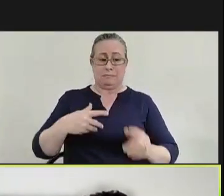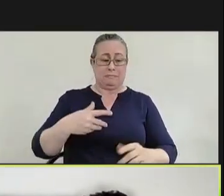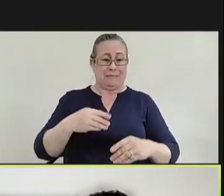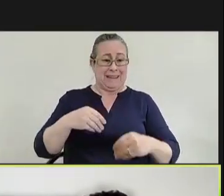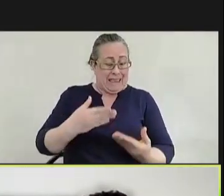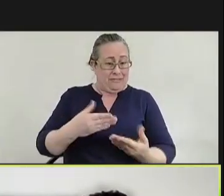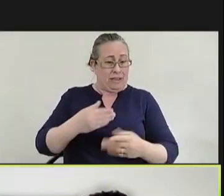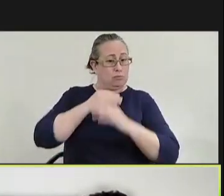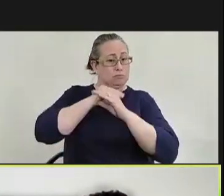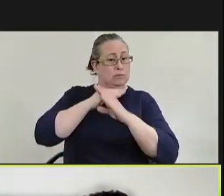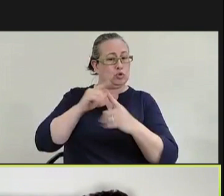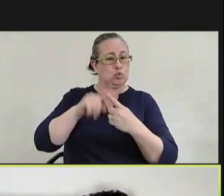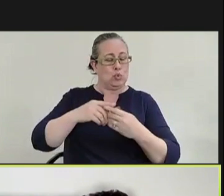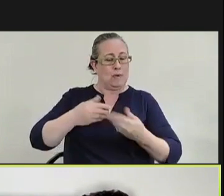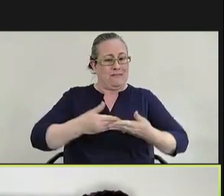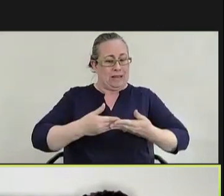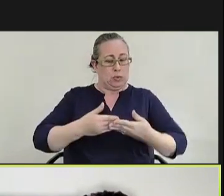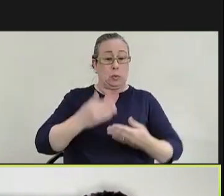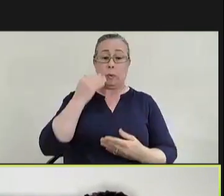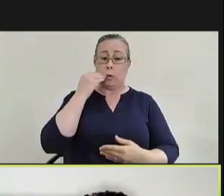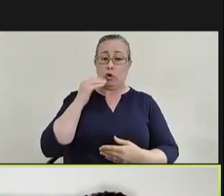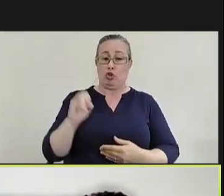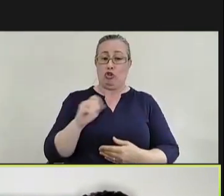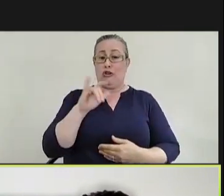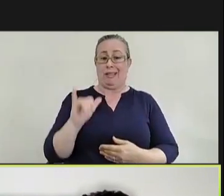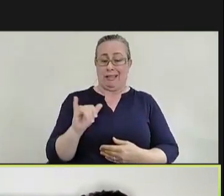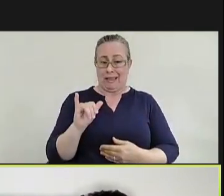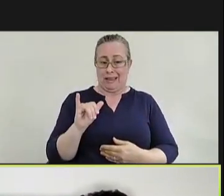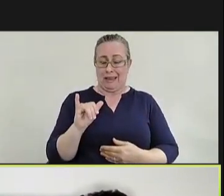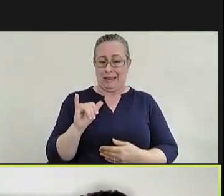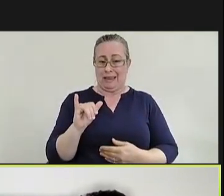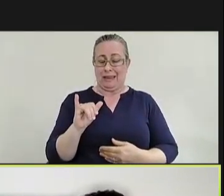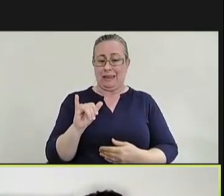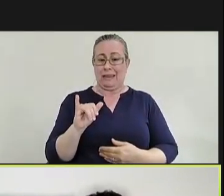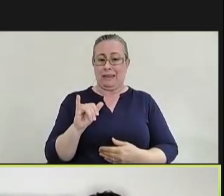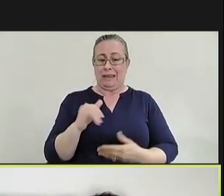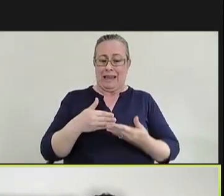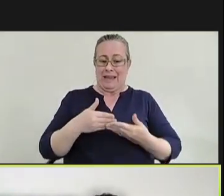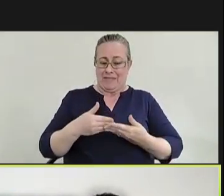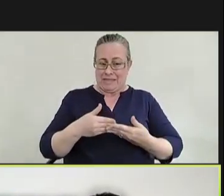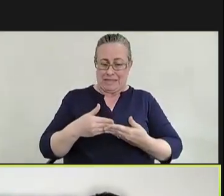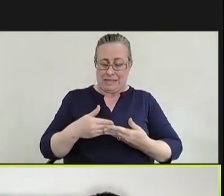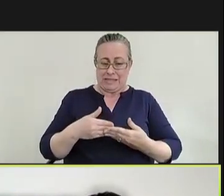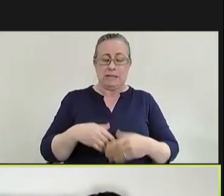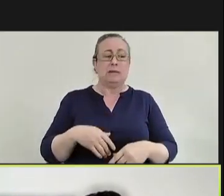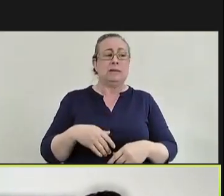particularly in the early neonatal and early part of infancy, have a maybe,